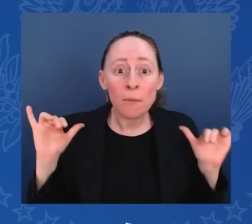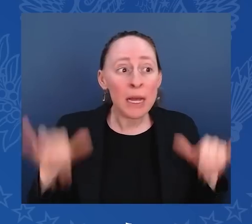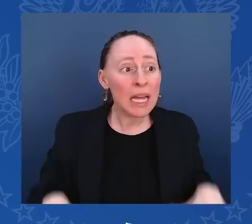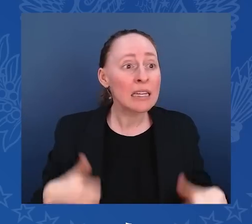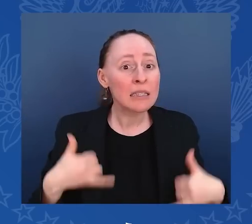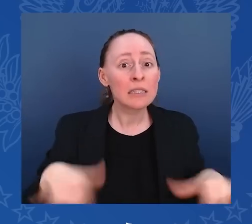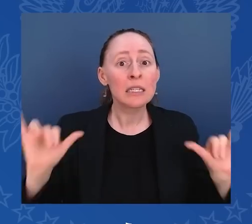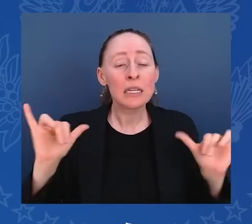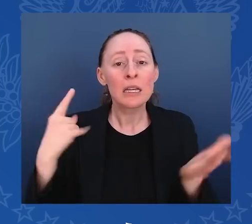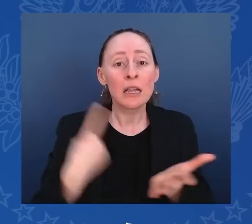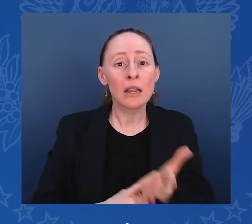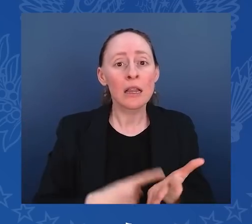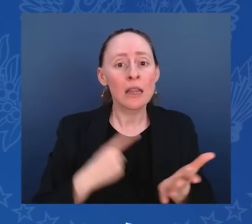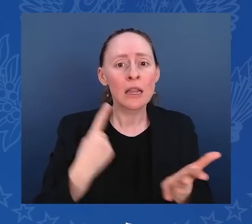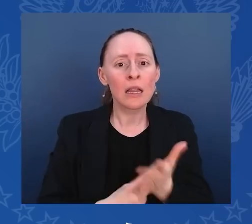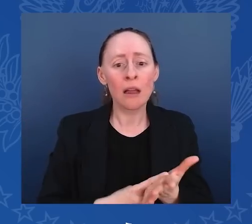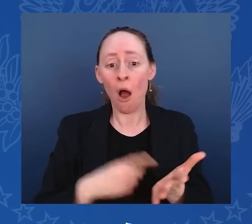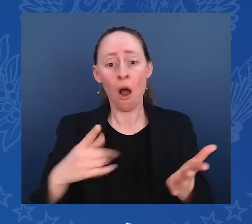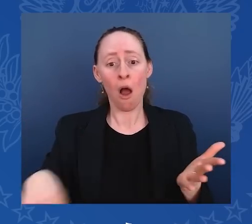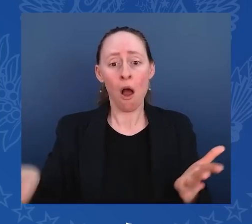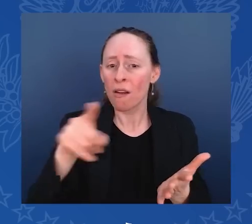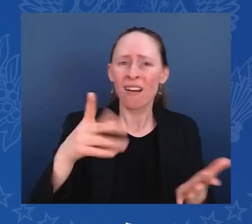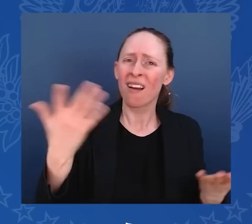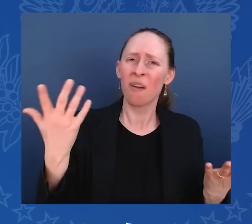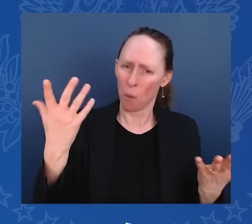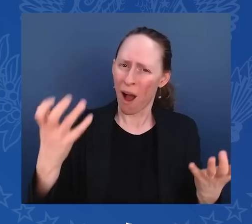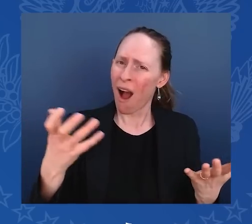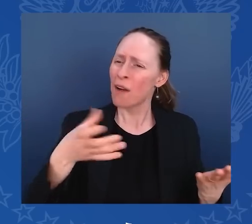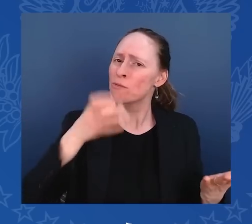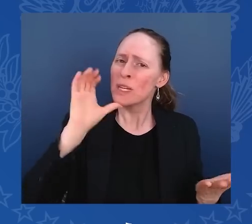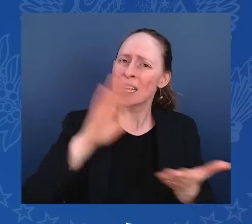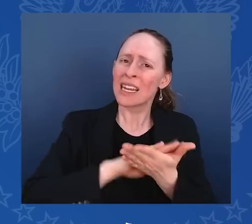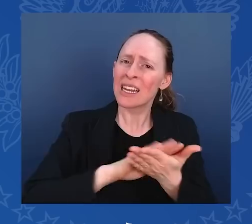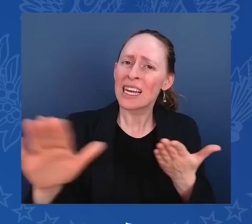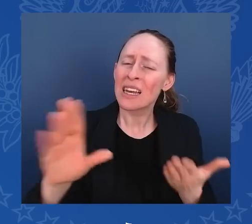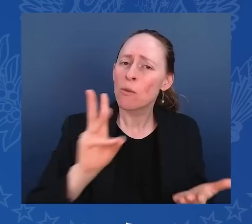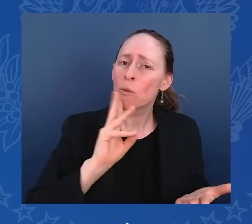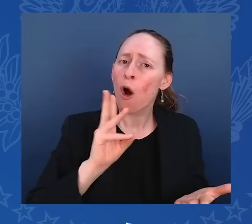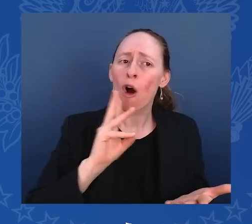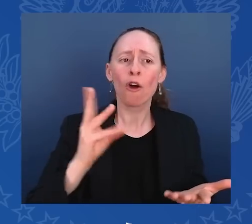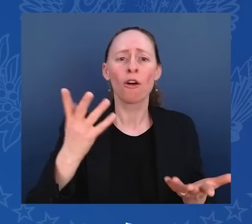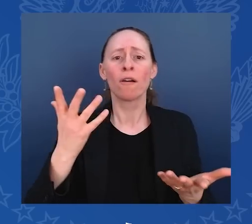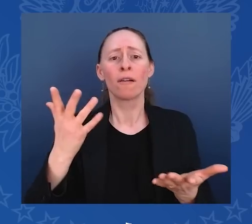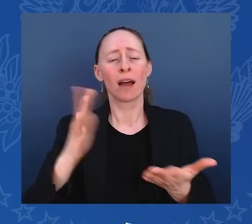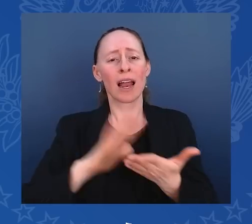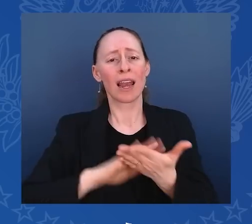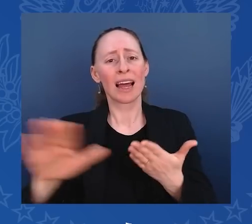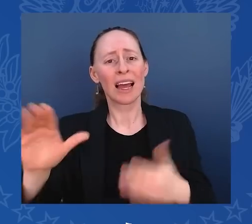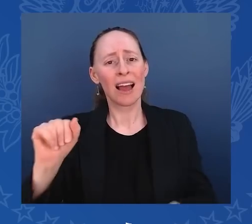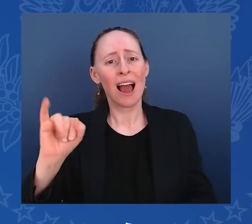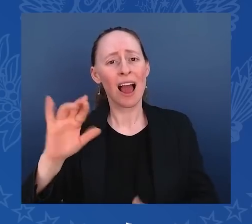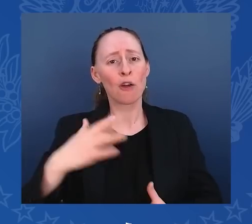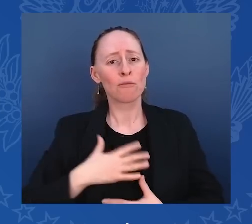and we mandate it by the Congress to do so. These judges also are a vital check on the excesses of --